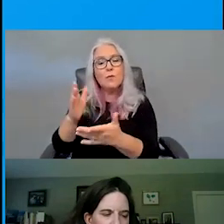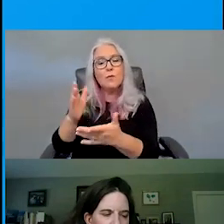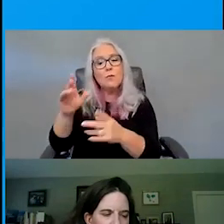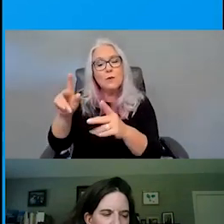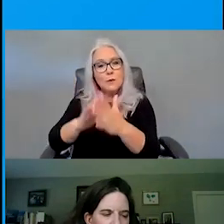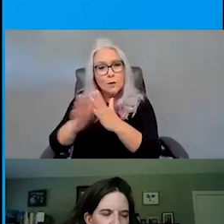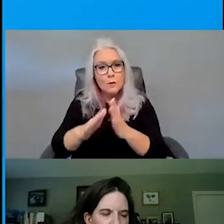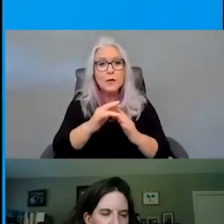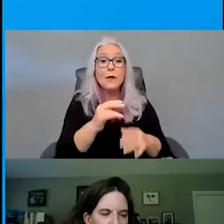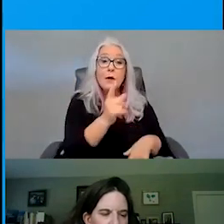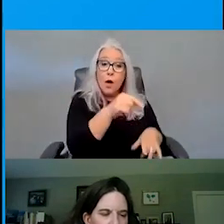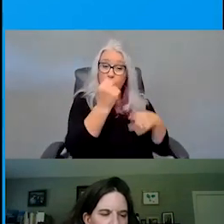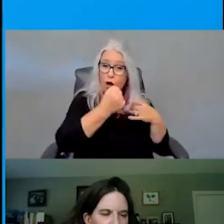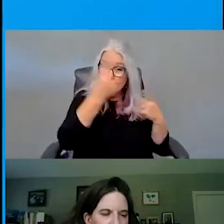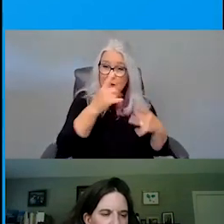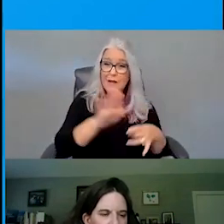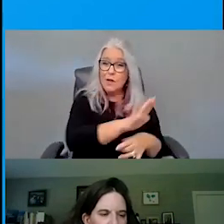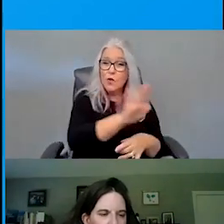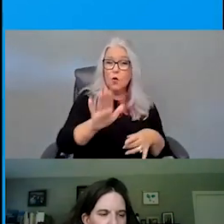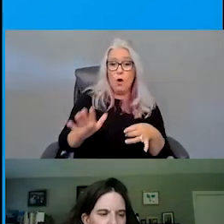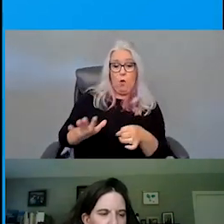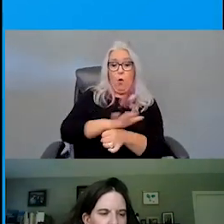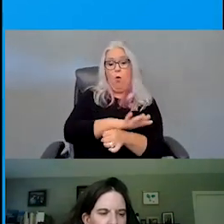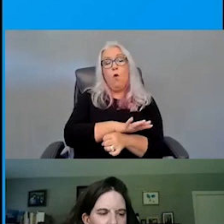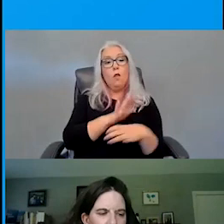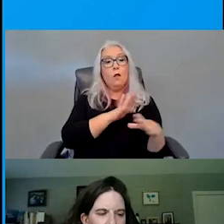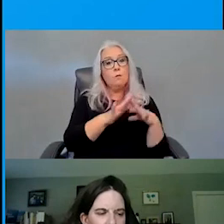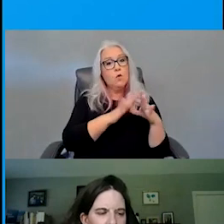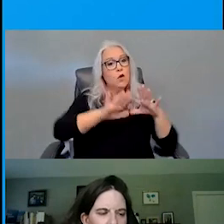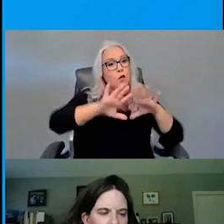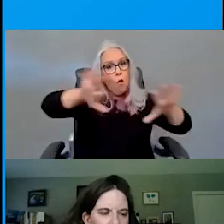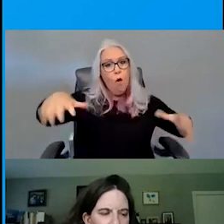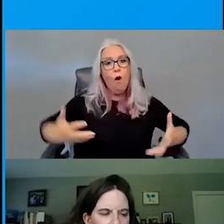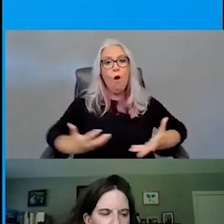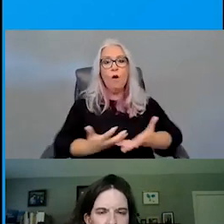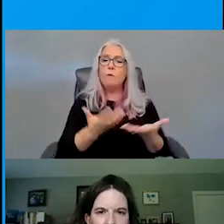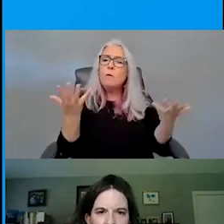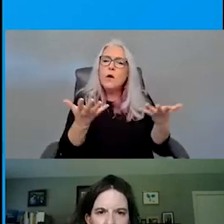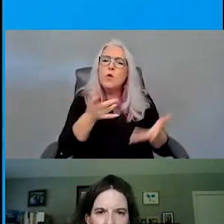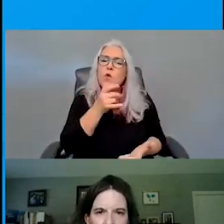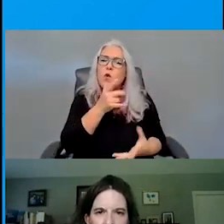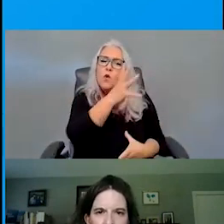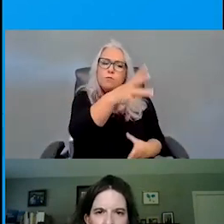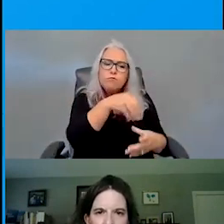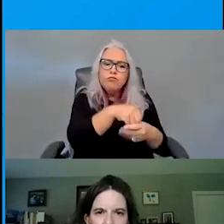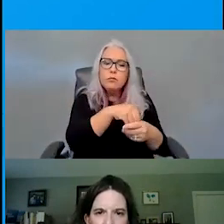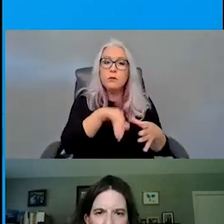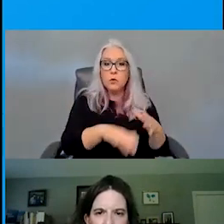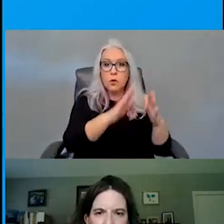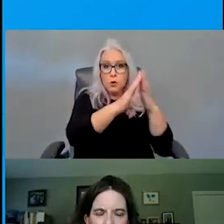simple in the fact you hear whole community. Of course that is every one around me. Who is in your community. How many